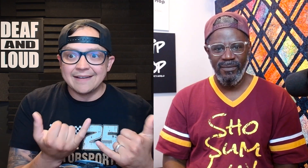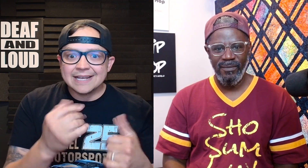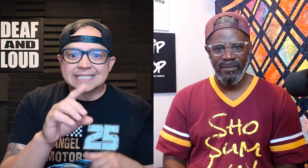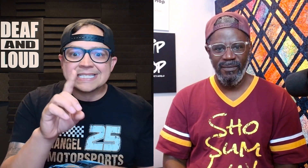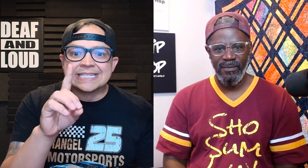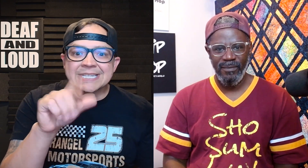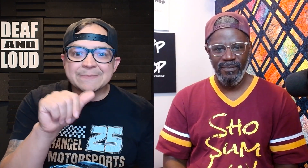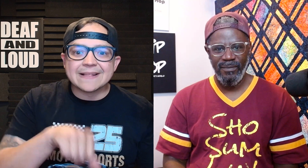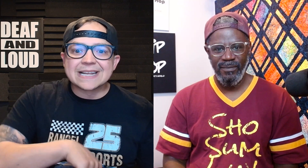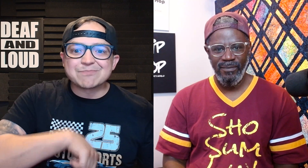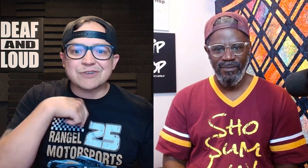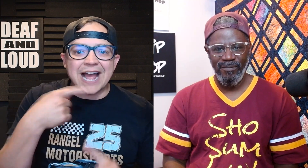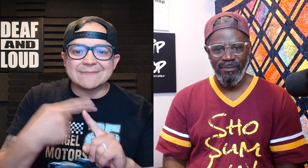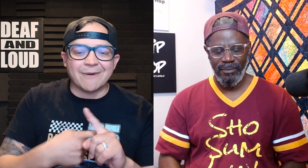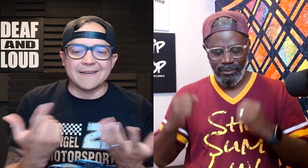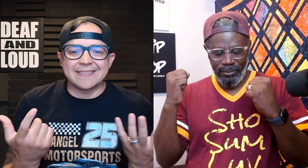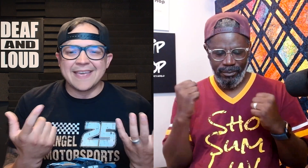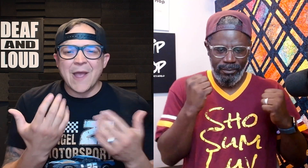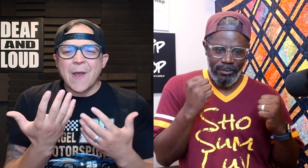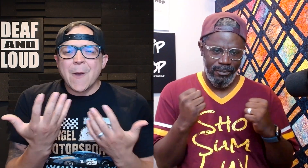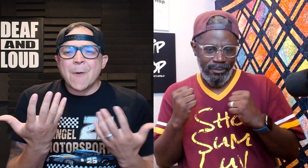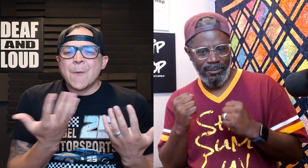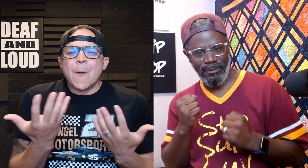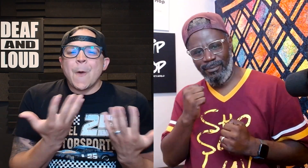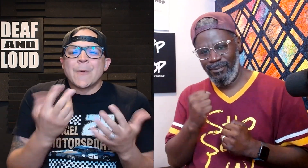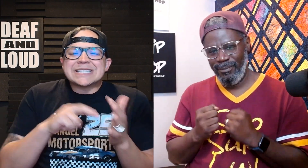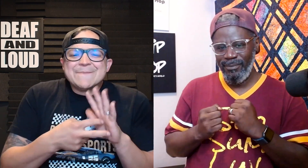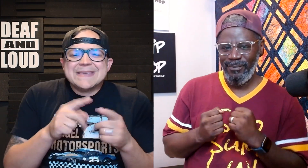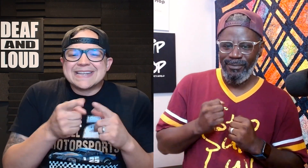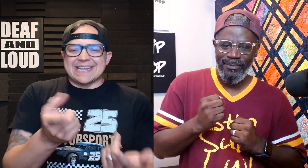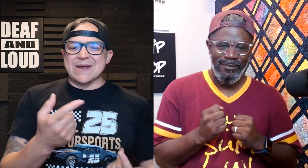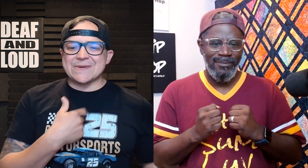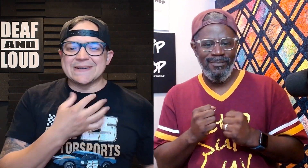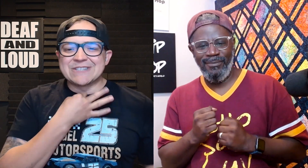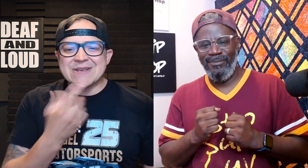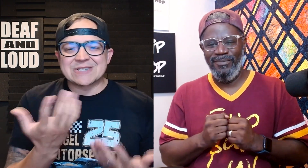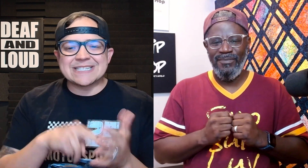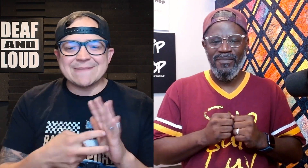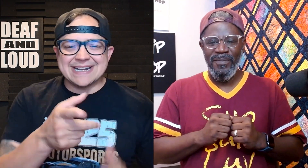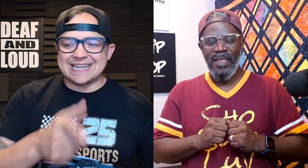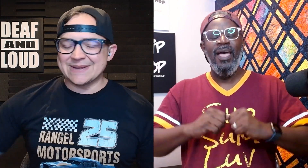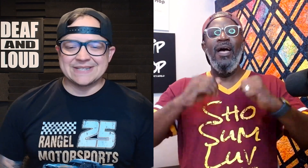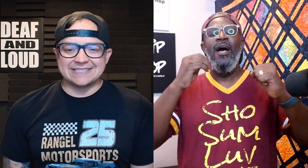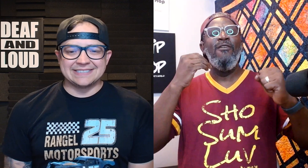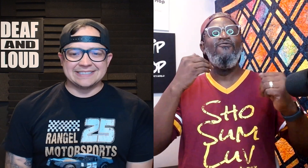It's Disability Pride Month. What does that mean to you? I'm curious. What does that mean to you?